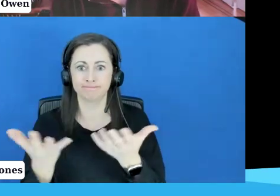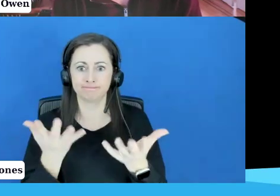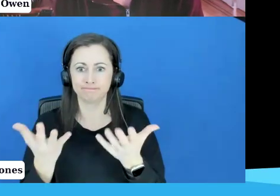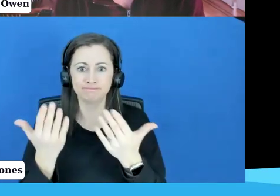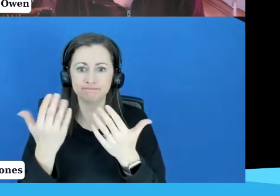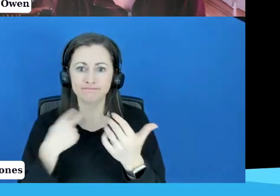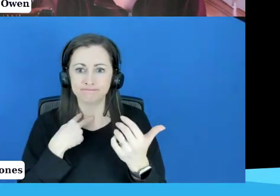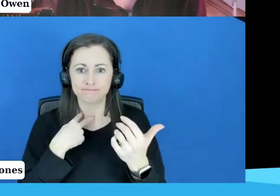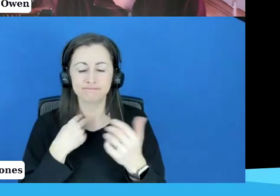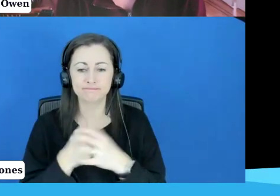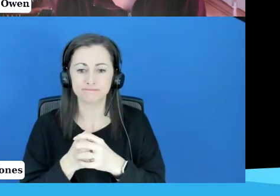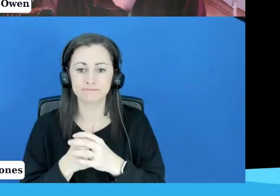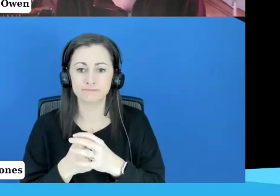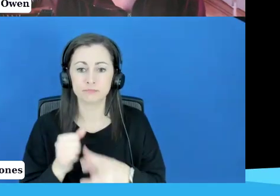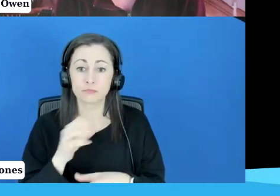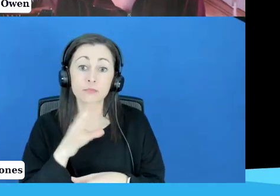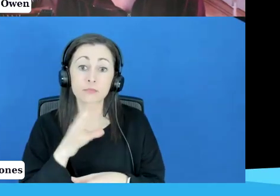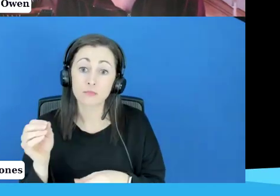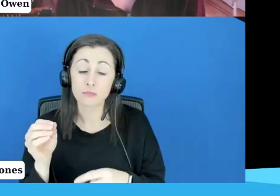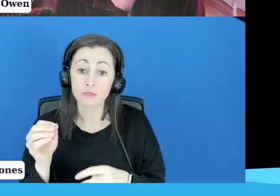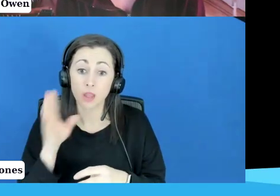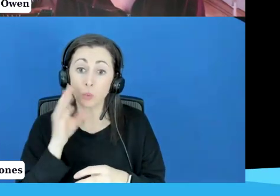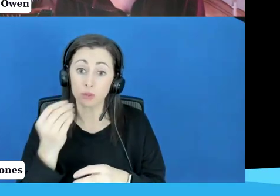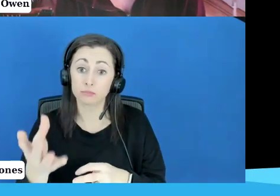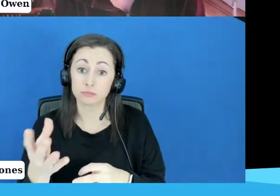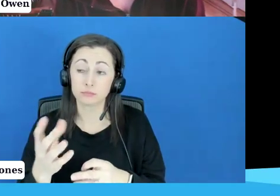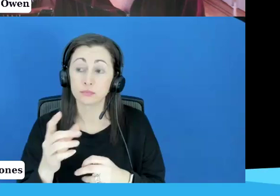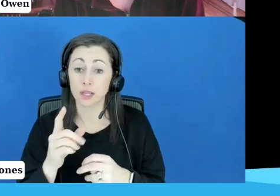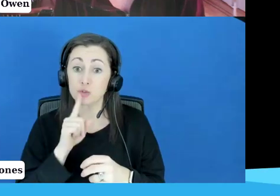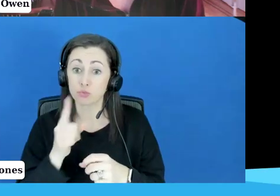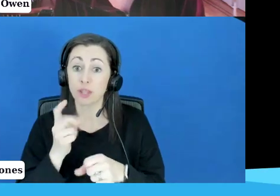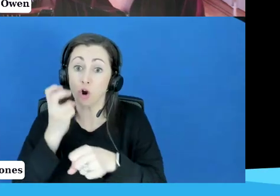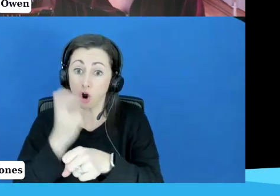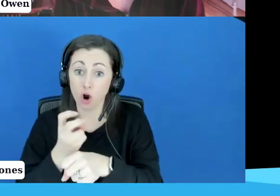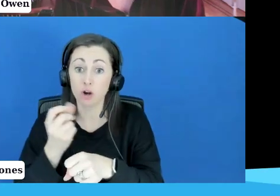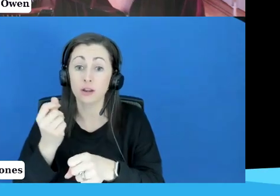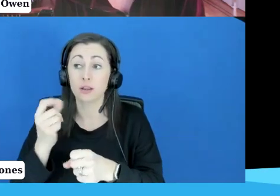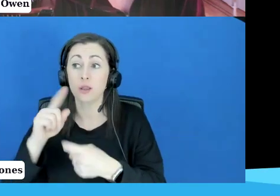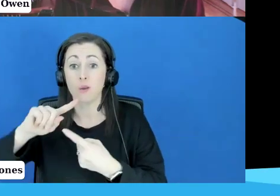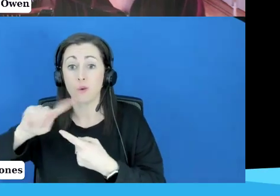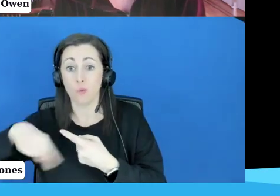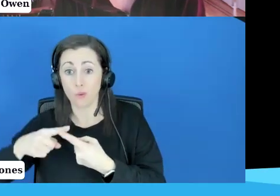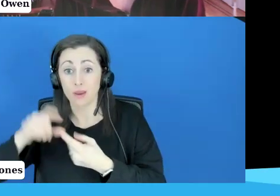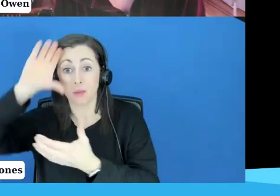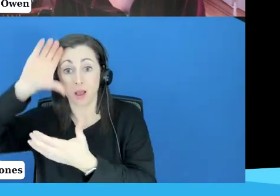I will say it's really hard. If when my husband wasn't around like with the baby proof and things,